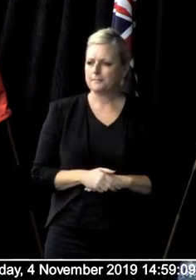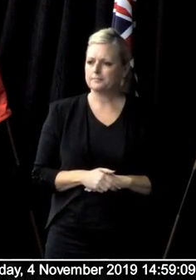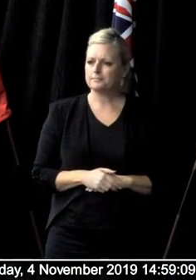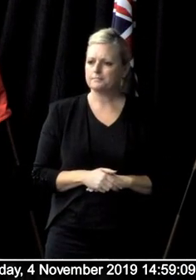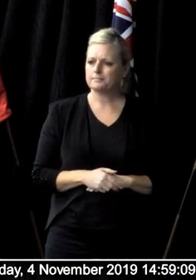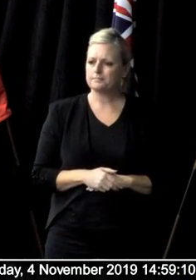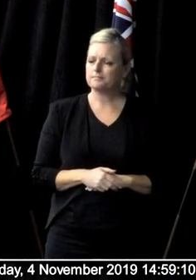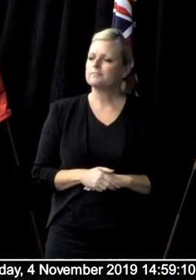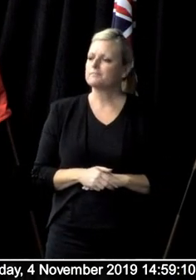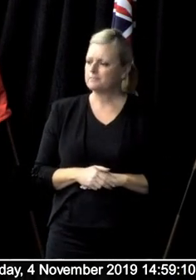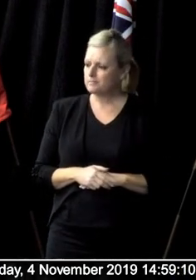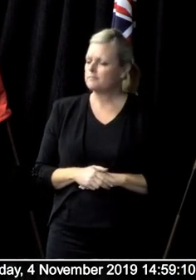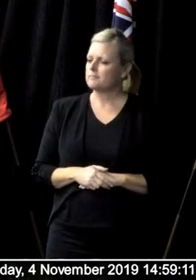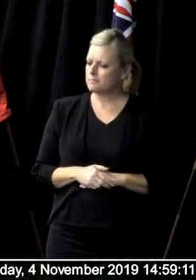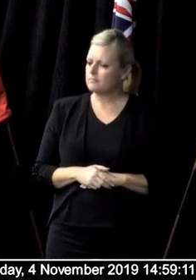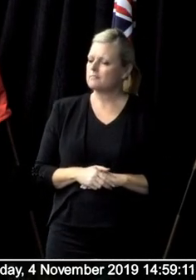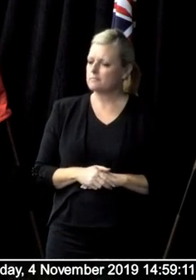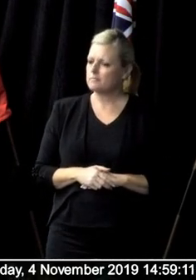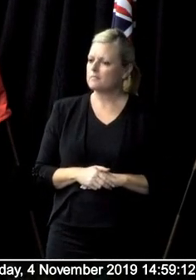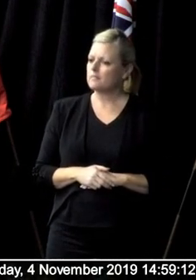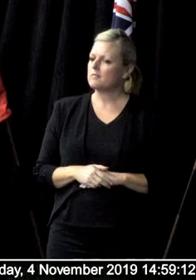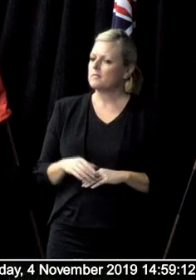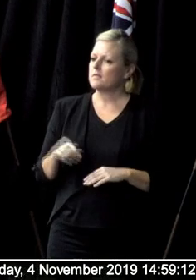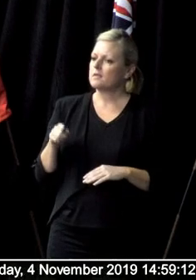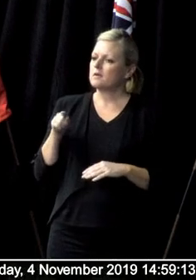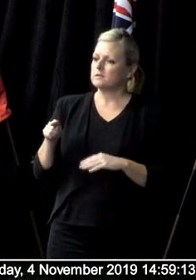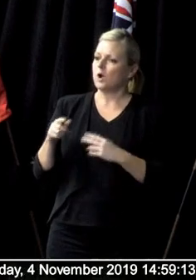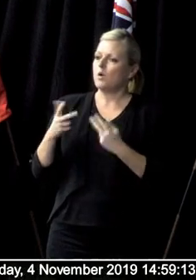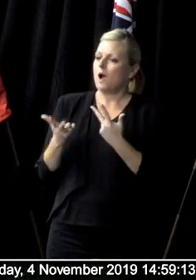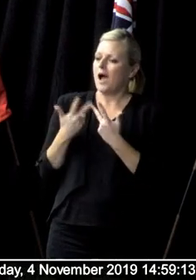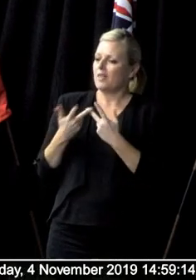And do common presenting issues also include students working in